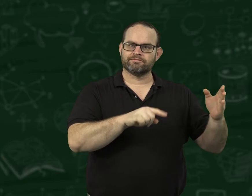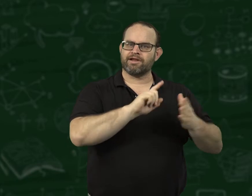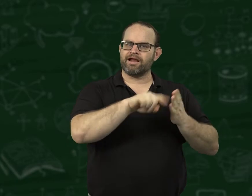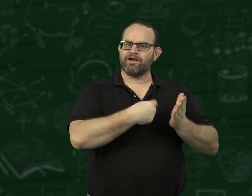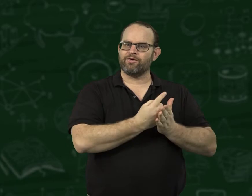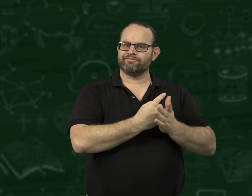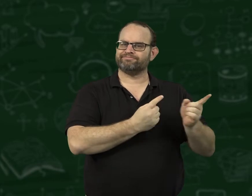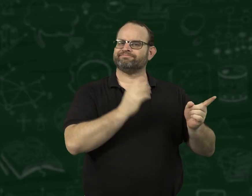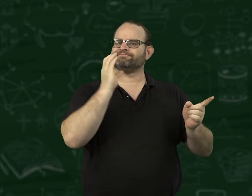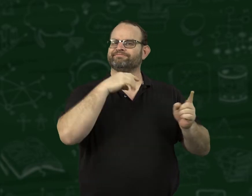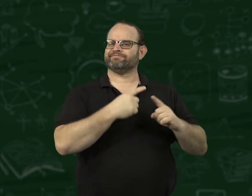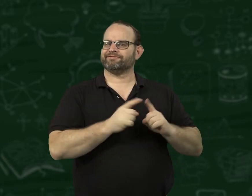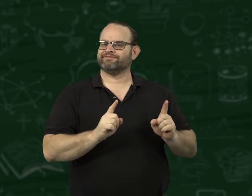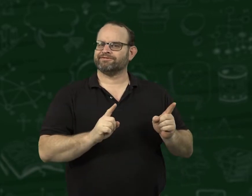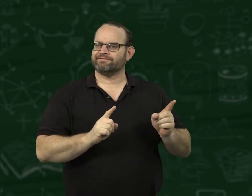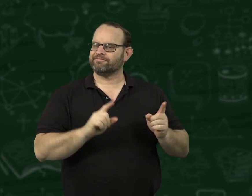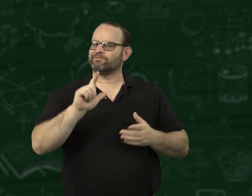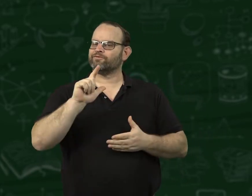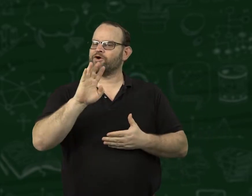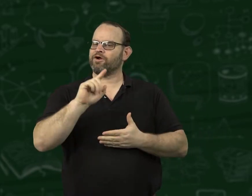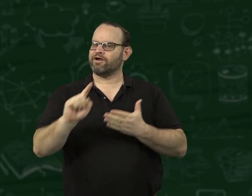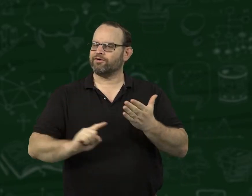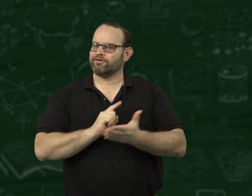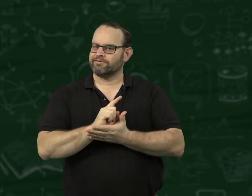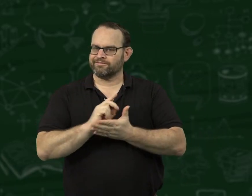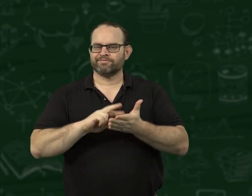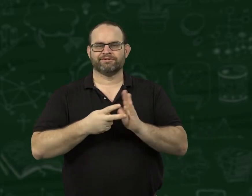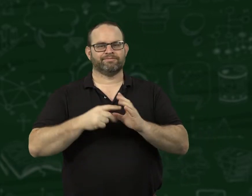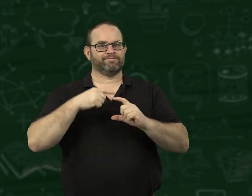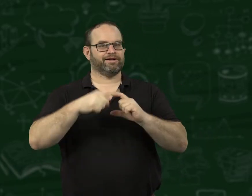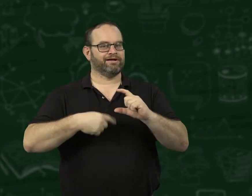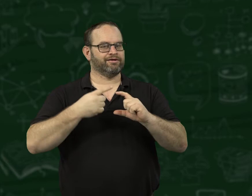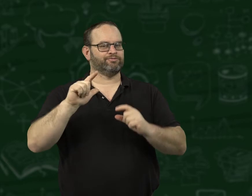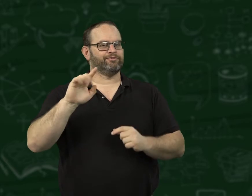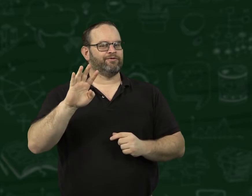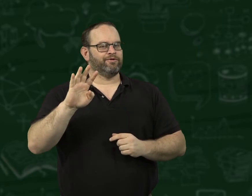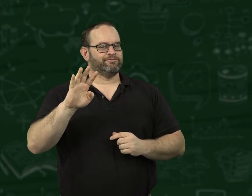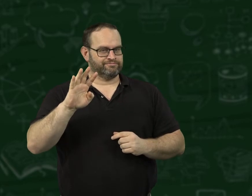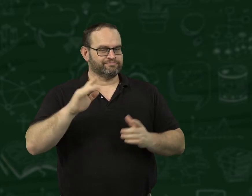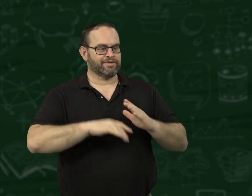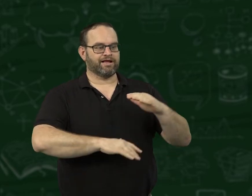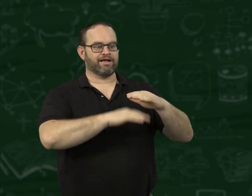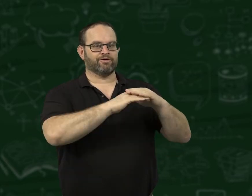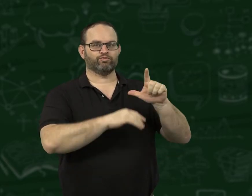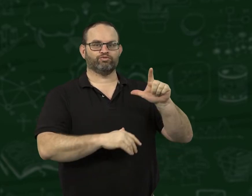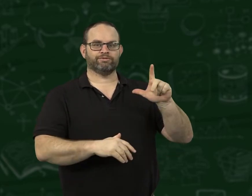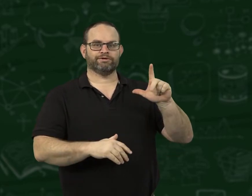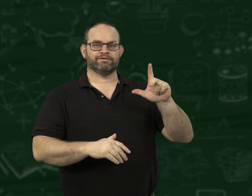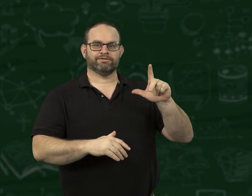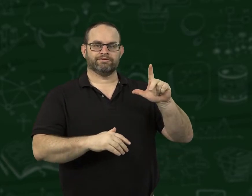Hours are different, since there are 24 hours in a day, it is on a base-twenty-four system, using digits zero through twenty-three.